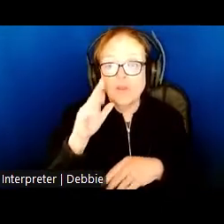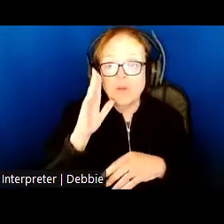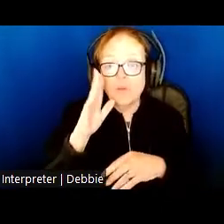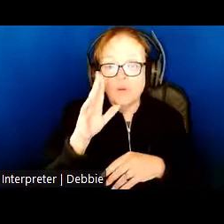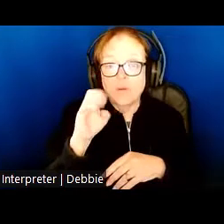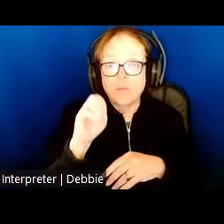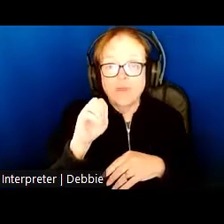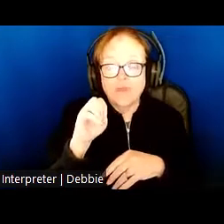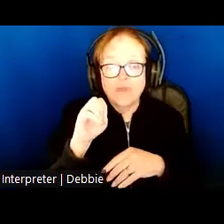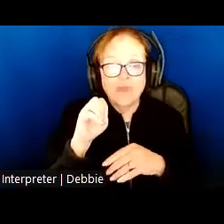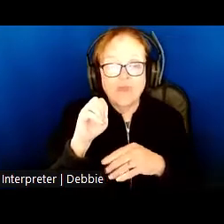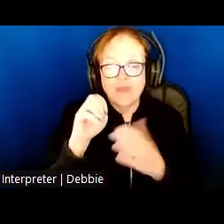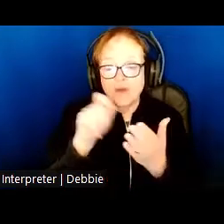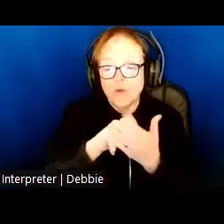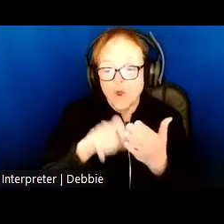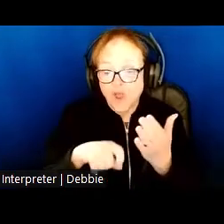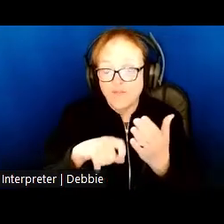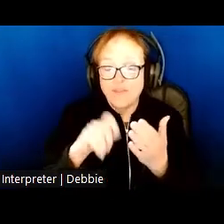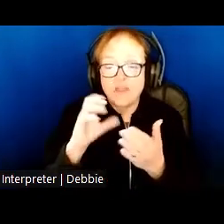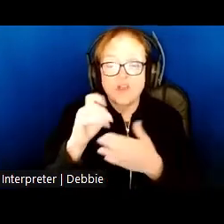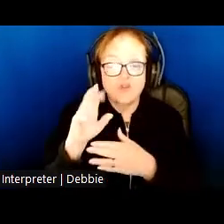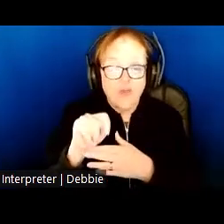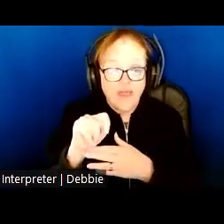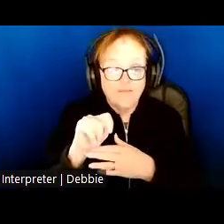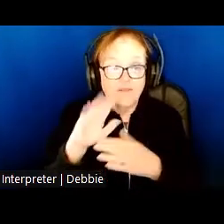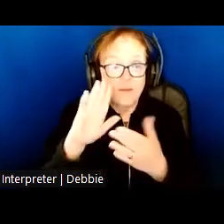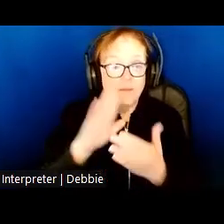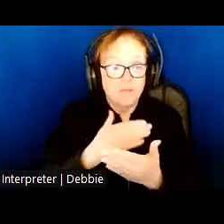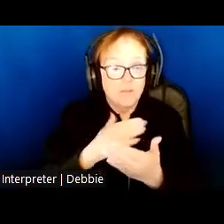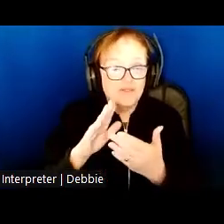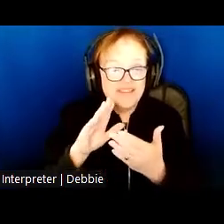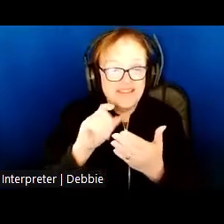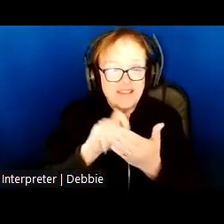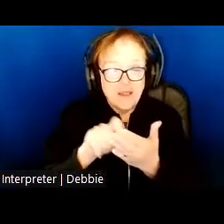Crafts Music Composition Photography Poetry